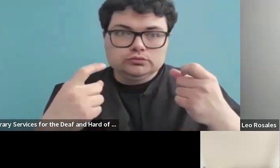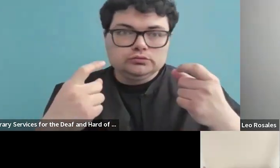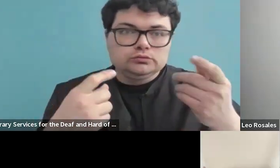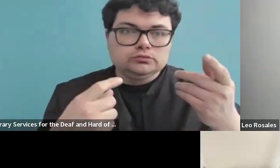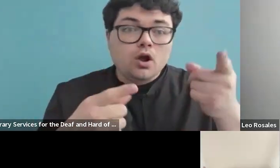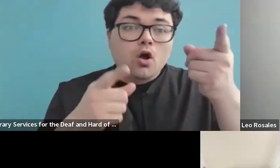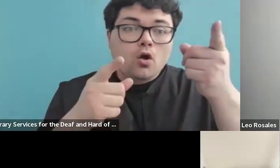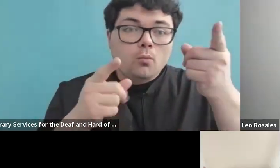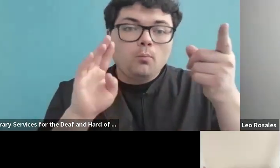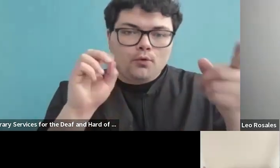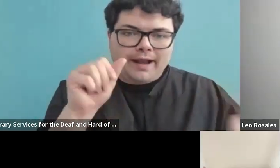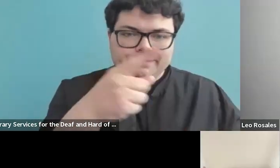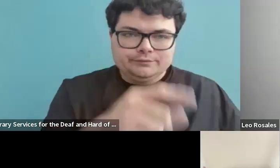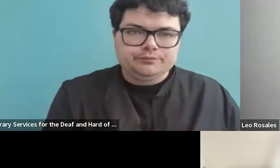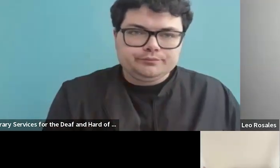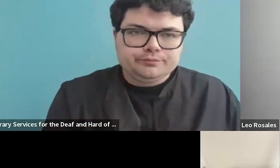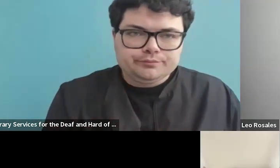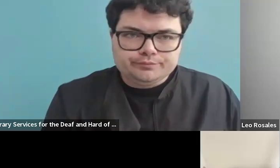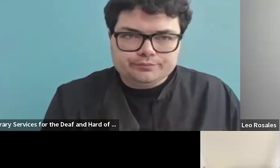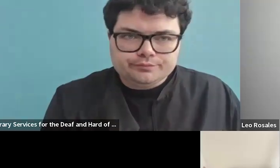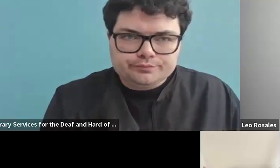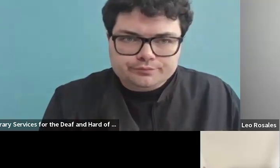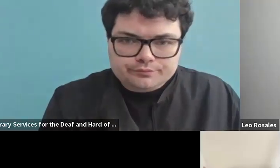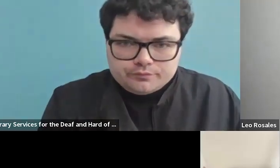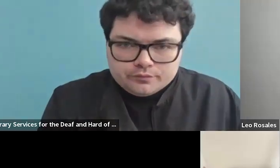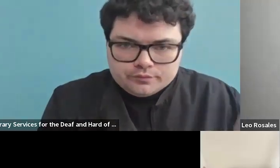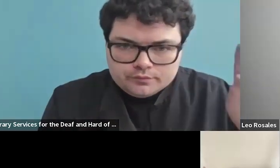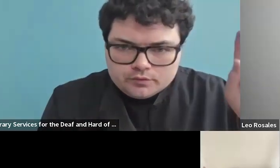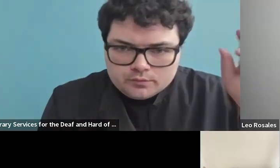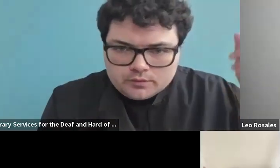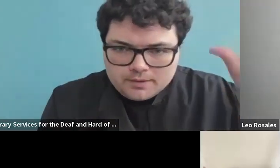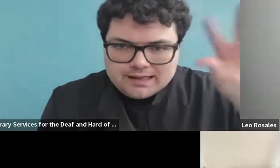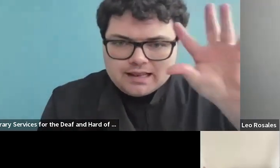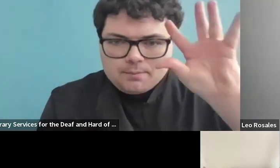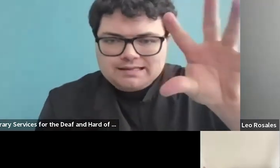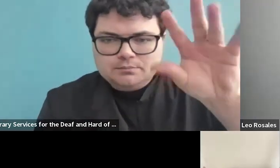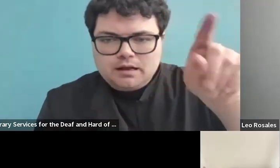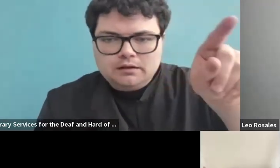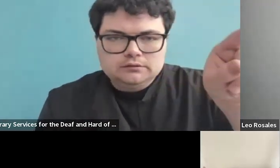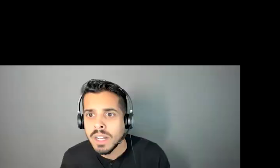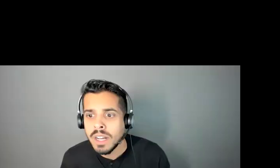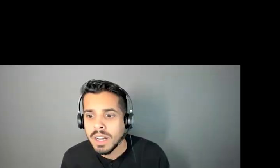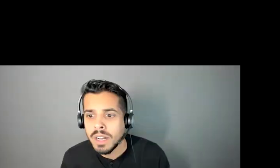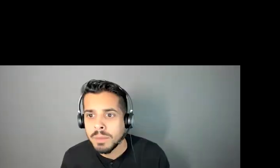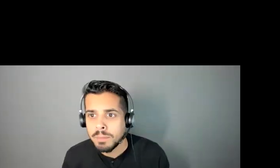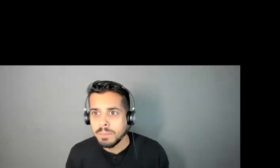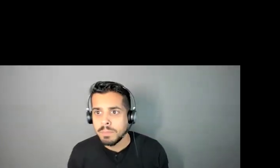[interpreter for Daniel] Okay. This is Daniel. Does anybody else have questions? [interpreter for Brenda] Okay, and then Brenda says, "Yeah, I do have a question I wanted to clarify." [Mike] Mm hm.